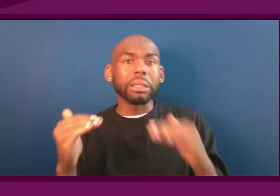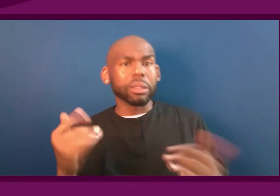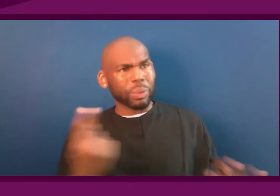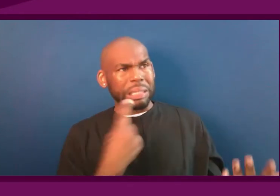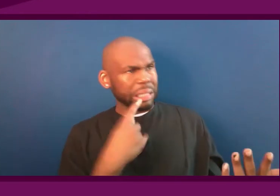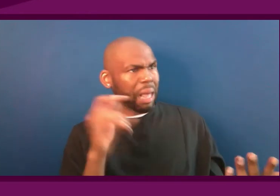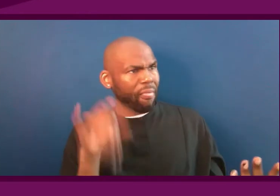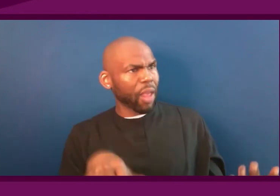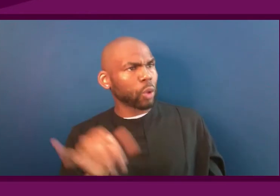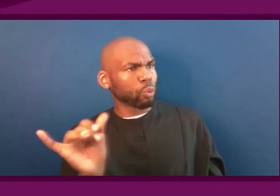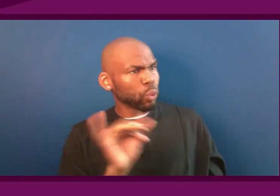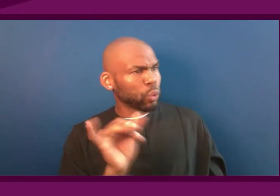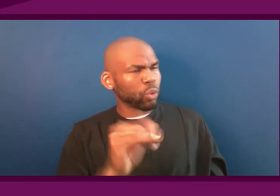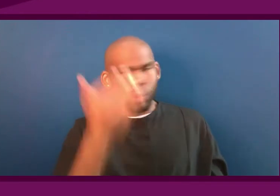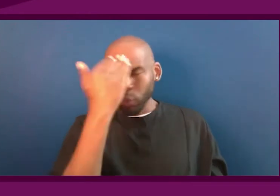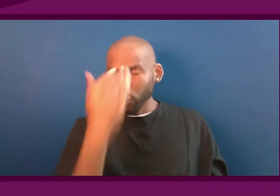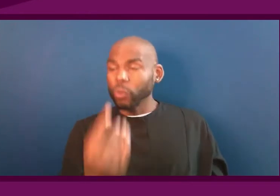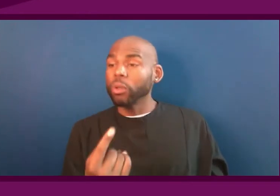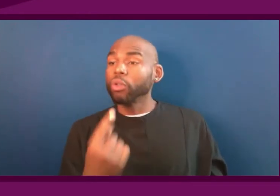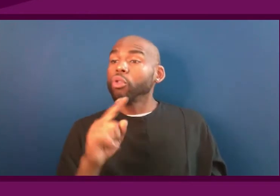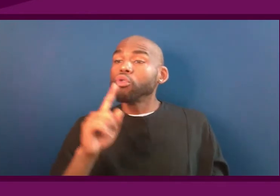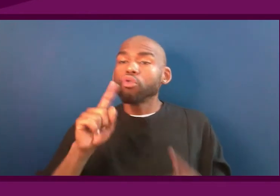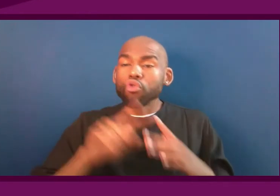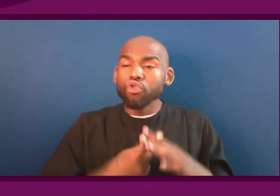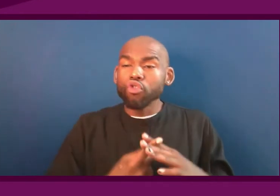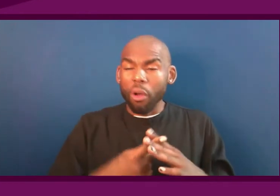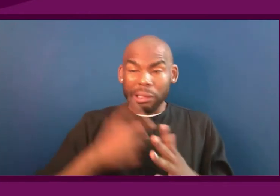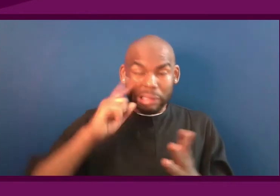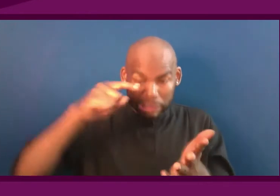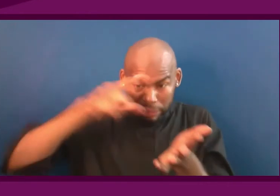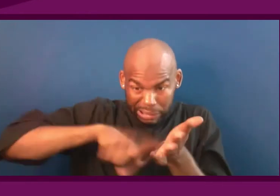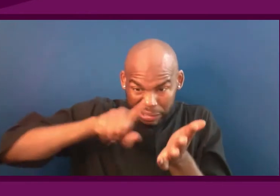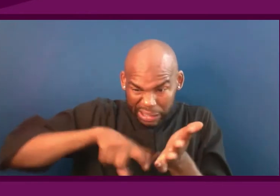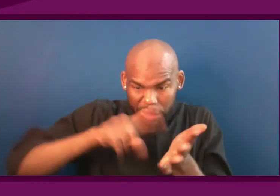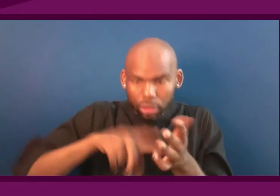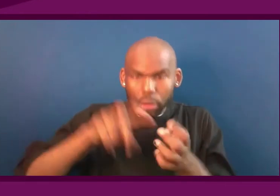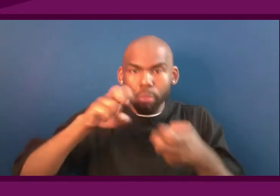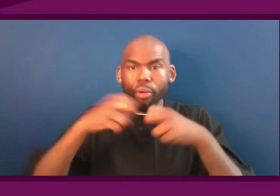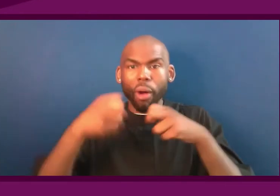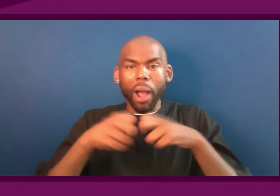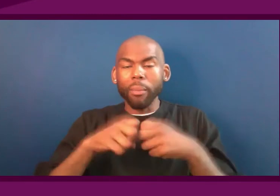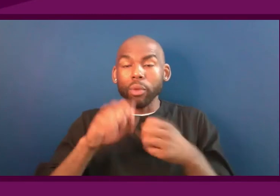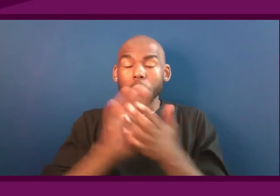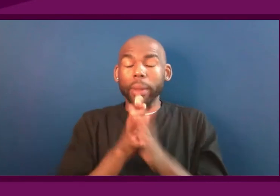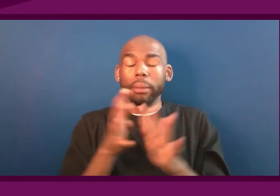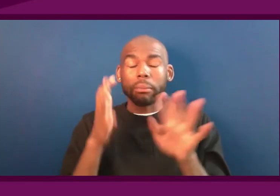have disabilities, why would we do that? First of all, why would we put people in jail because of